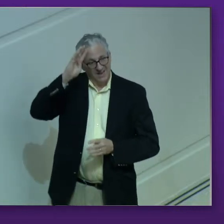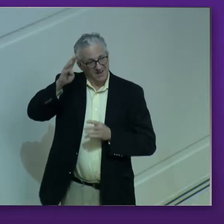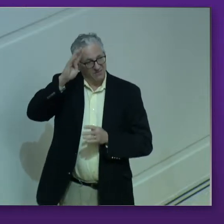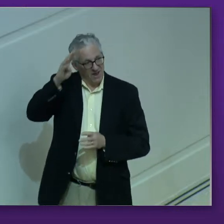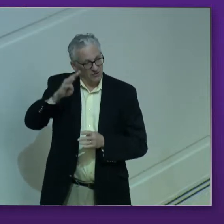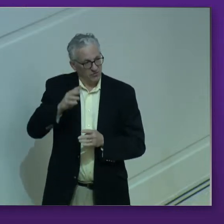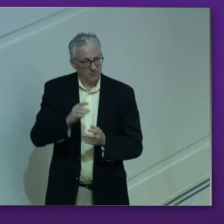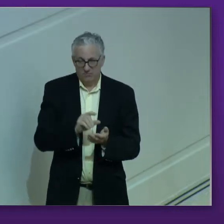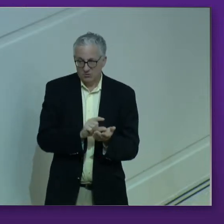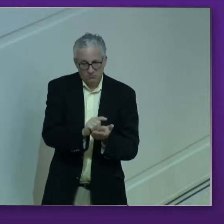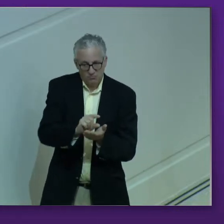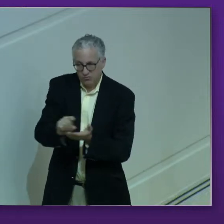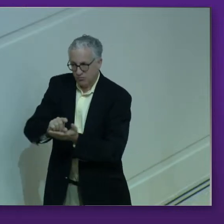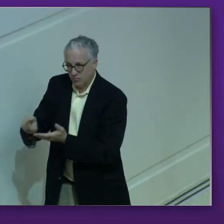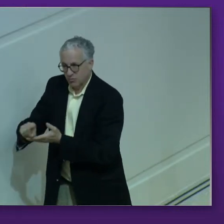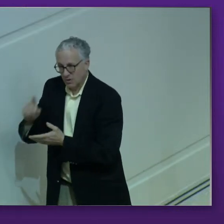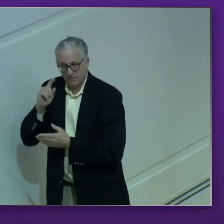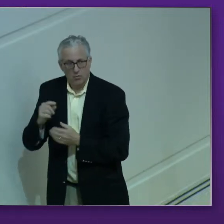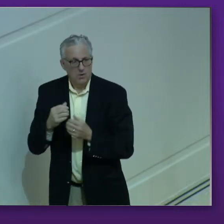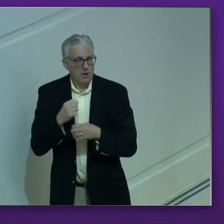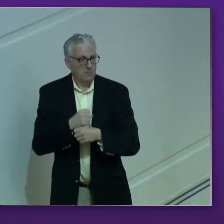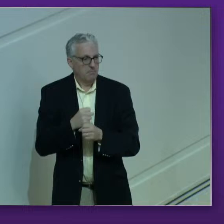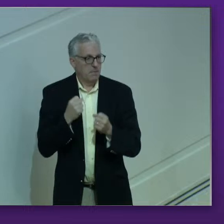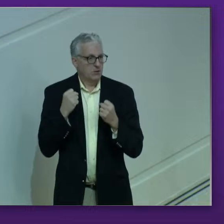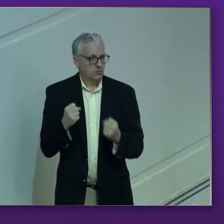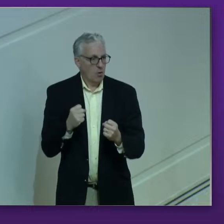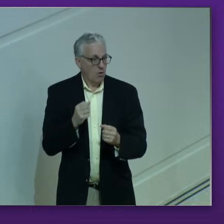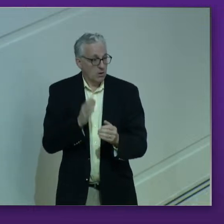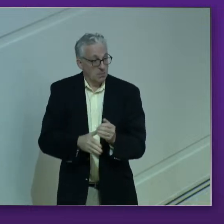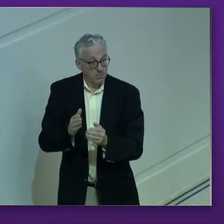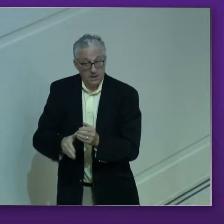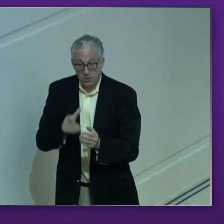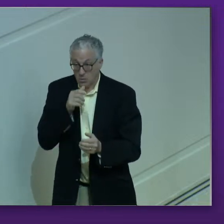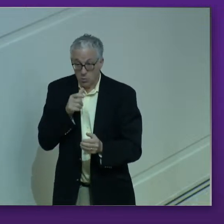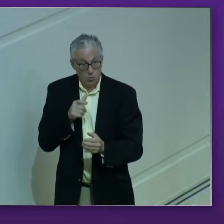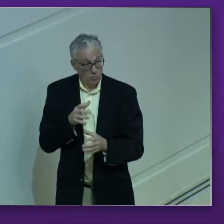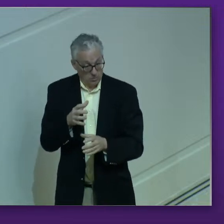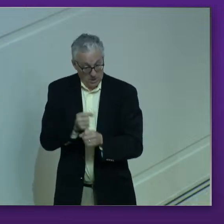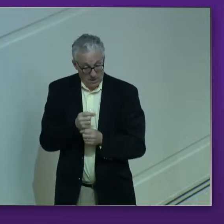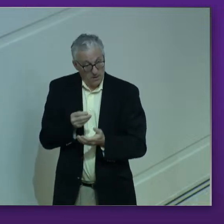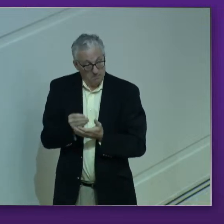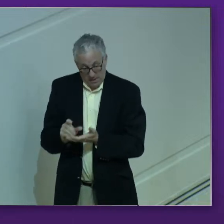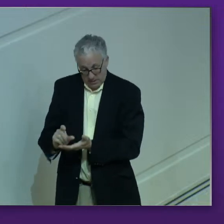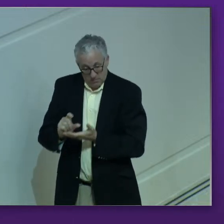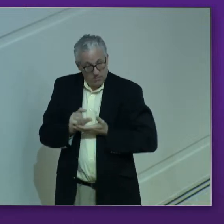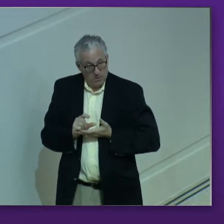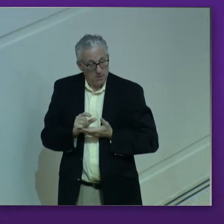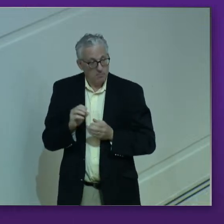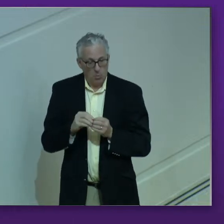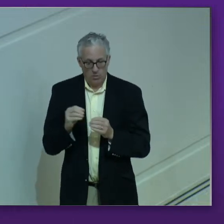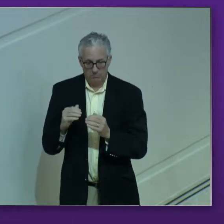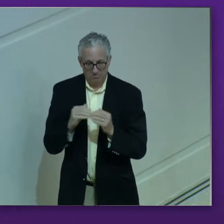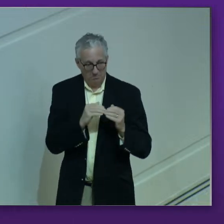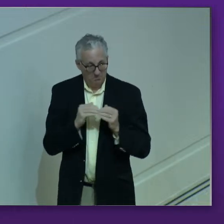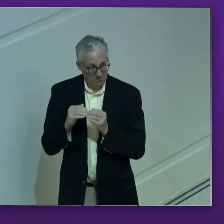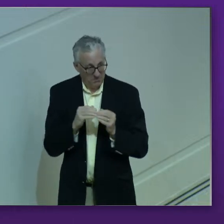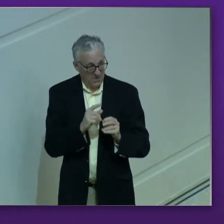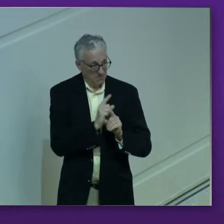STUDENTS AND OUR MISSION.